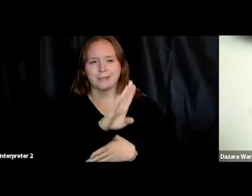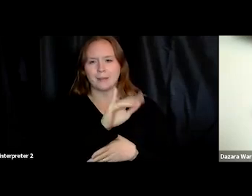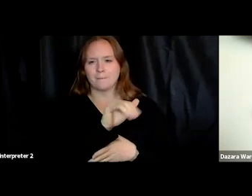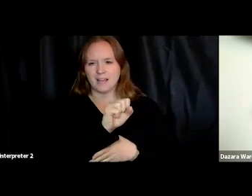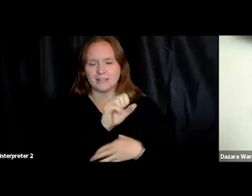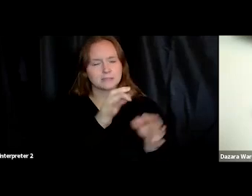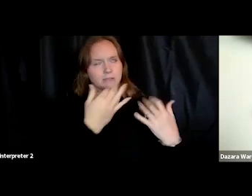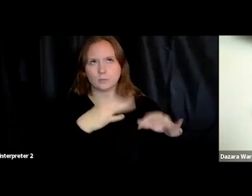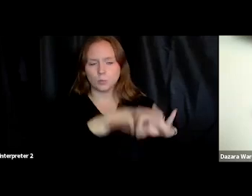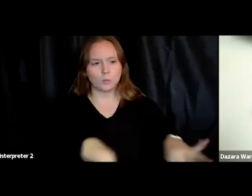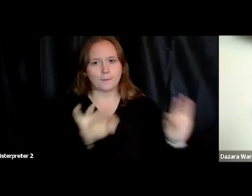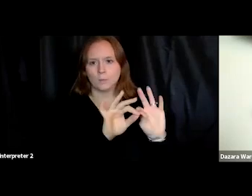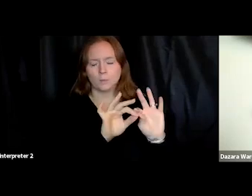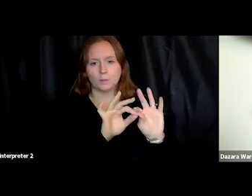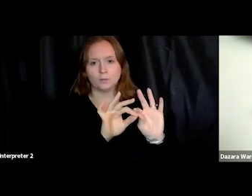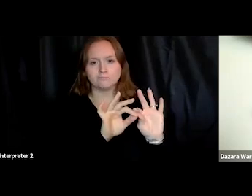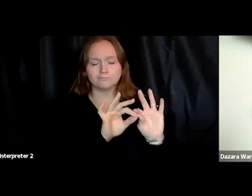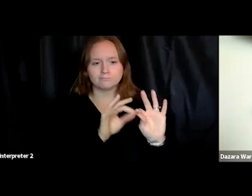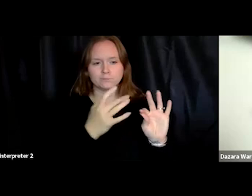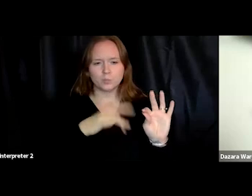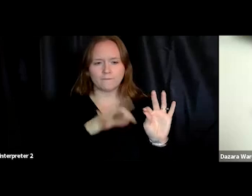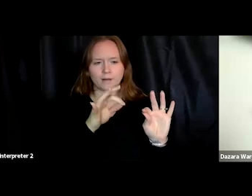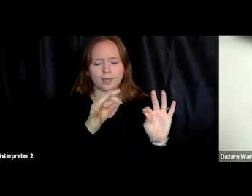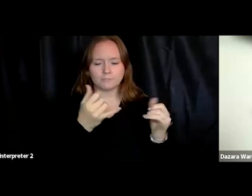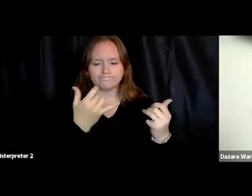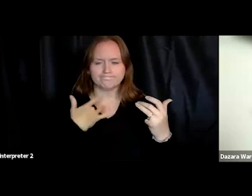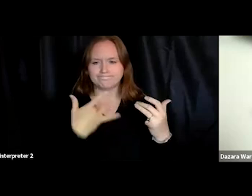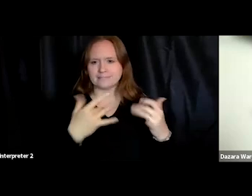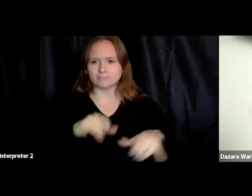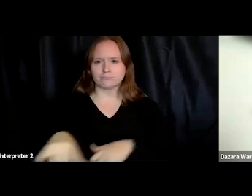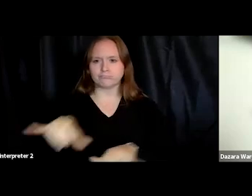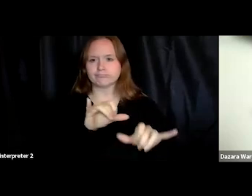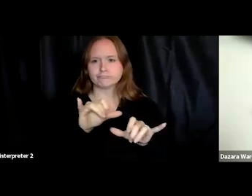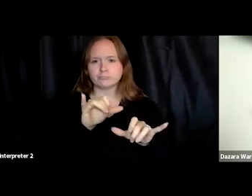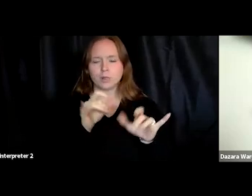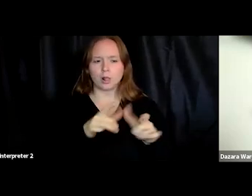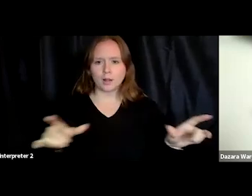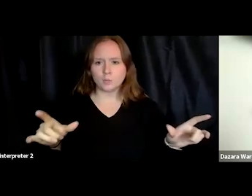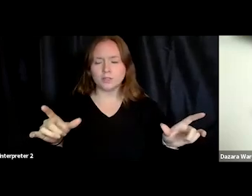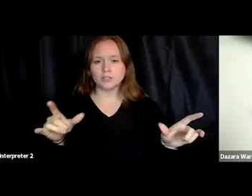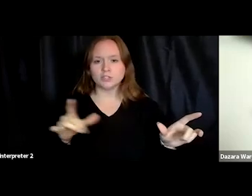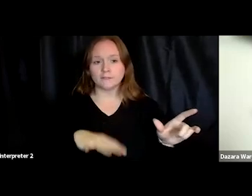and we find that stereotypical language and bias language is often found in the demographics